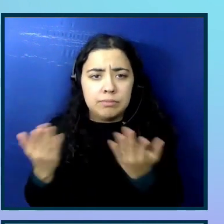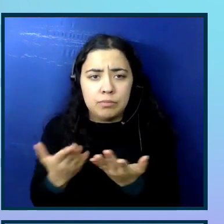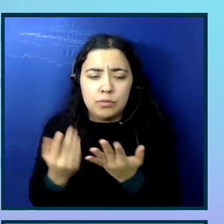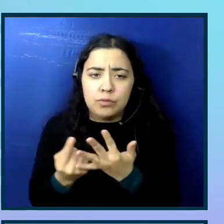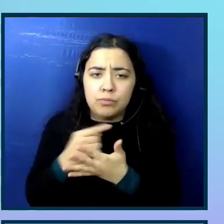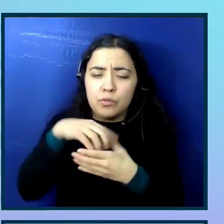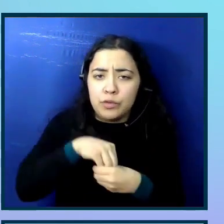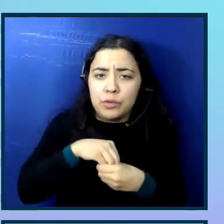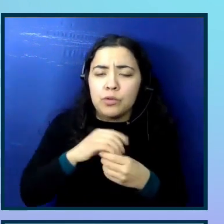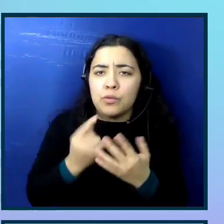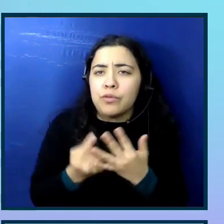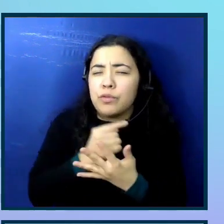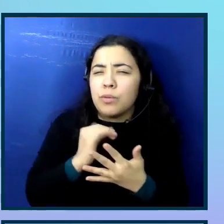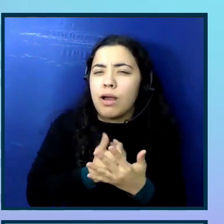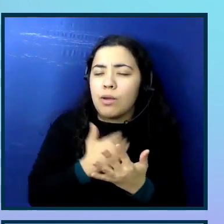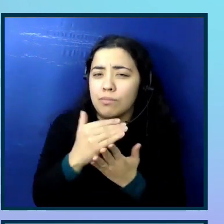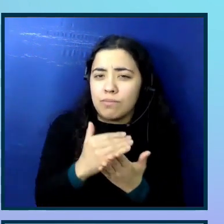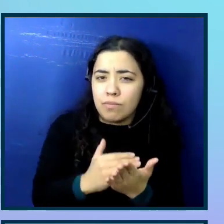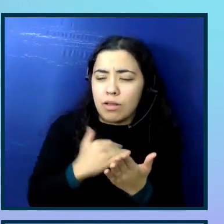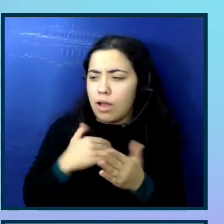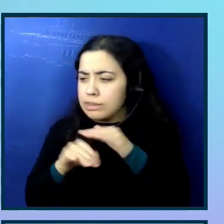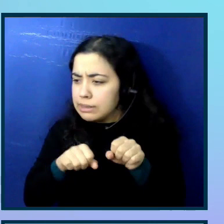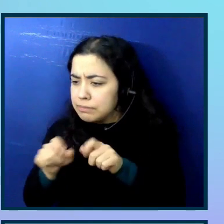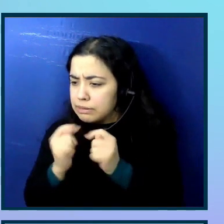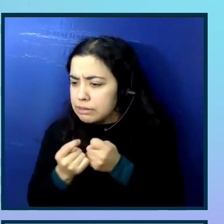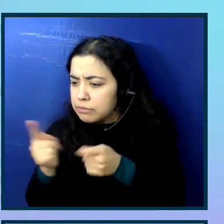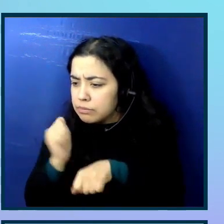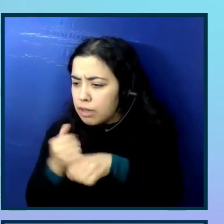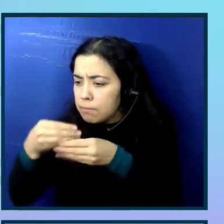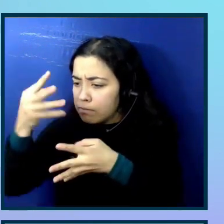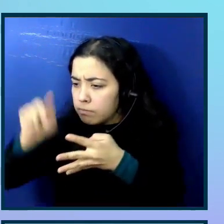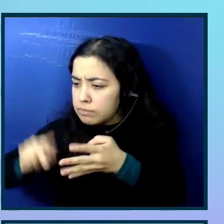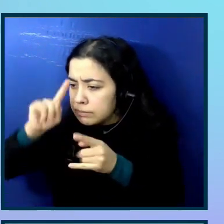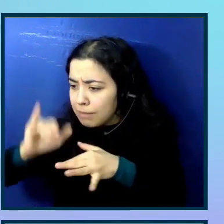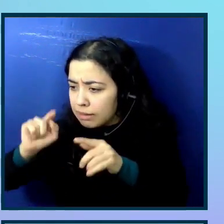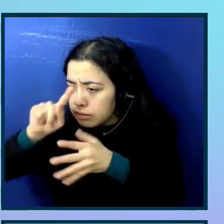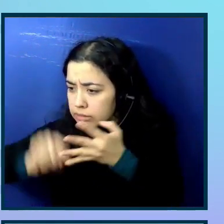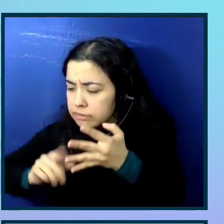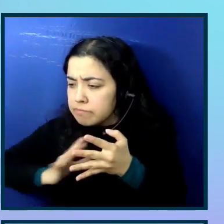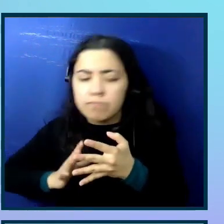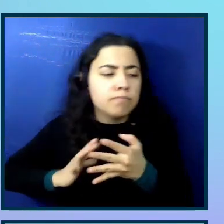So we can review the guidelines that our accessibility team establishes. We can do an audit of what's working well, what's not working today.